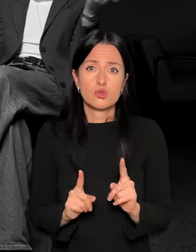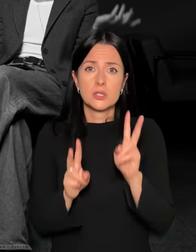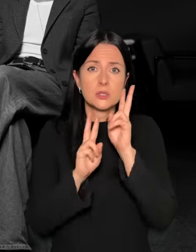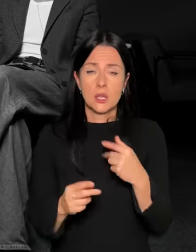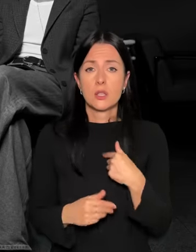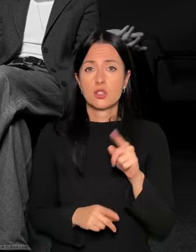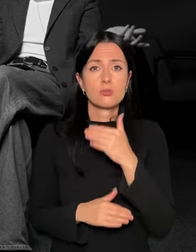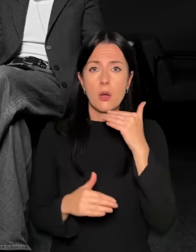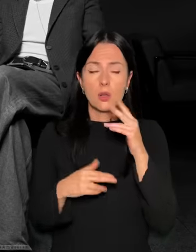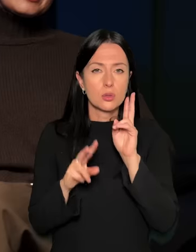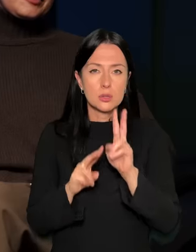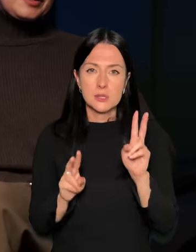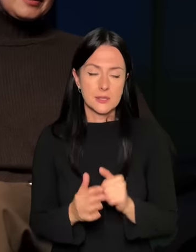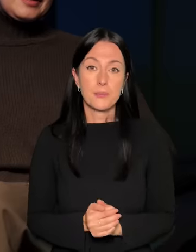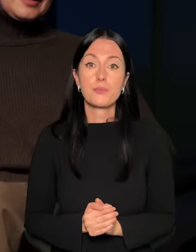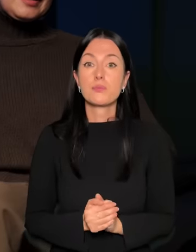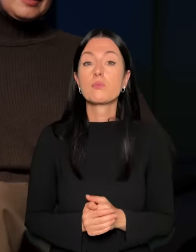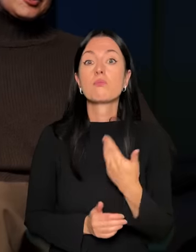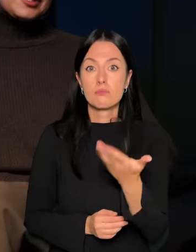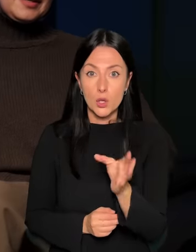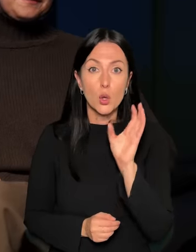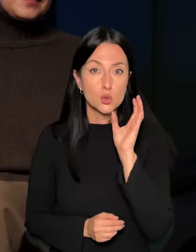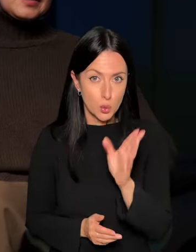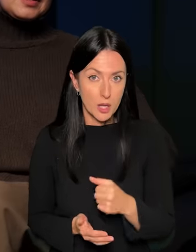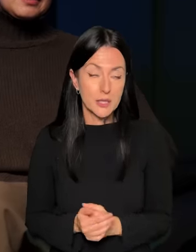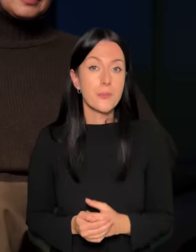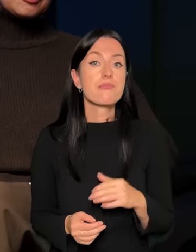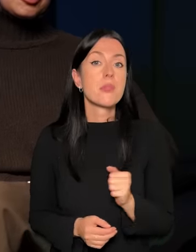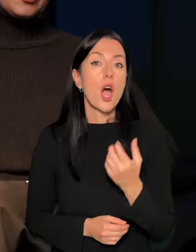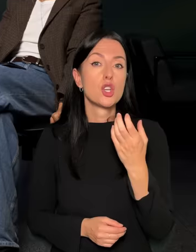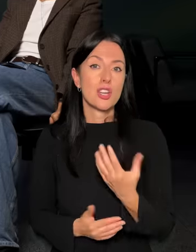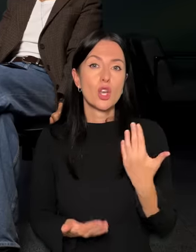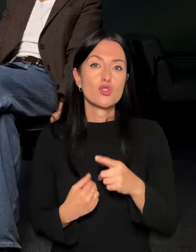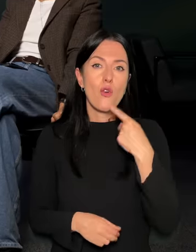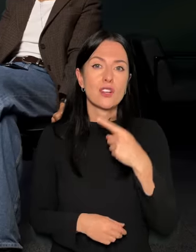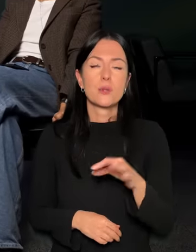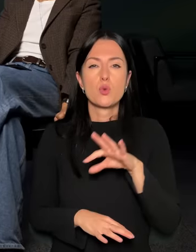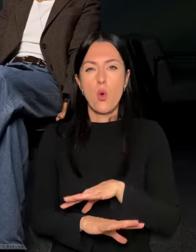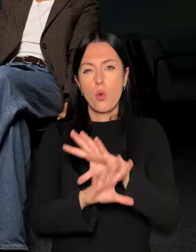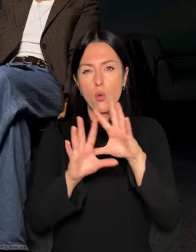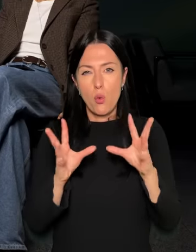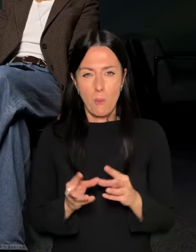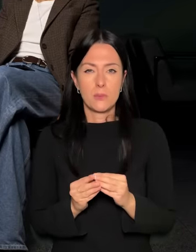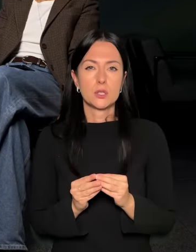We also don't know a lot of things. Listen, if we're talking about comprehensive inclusivity,